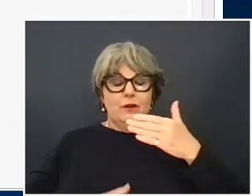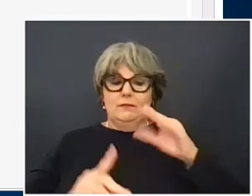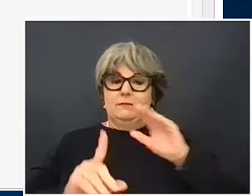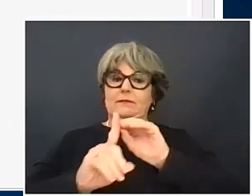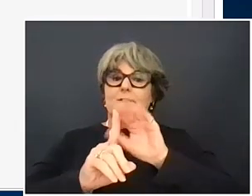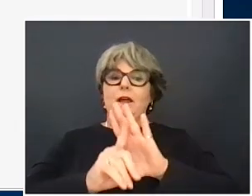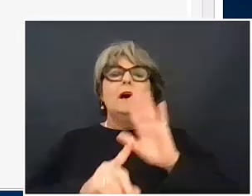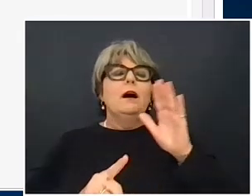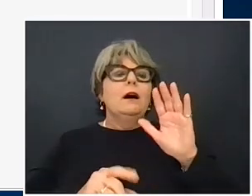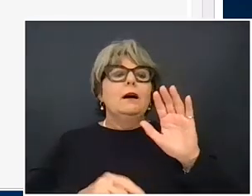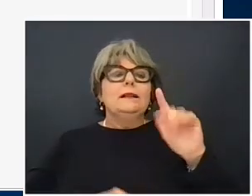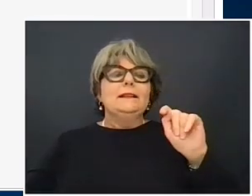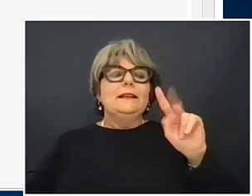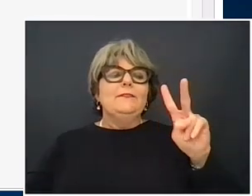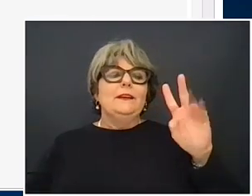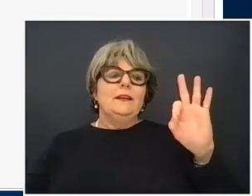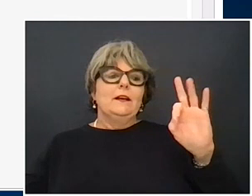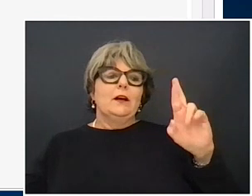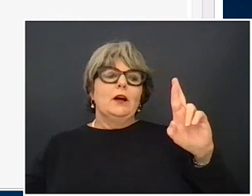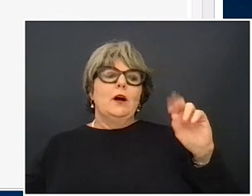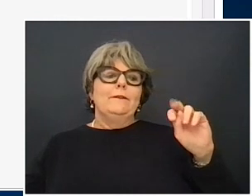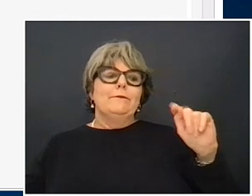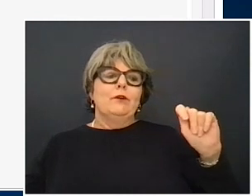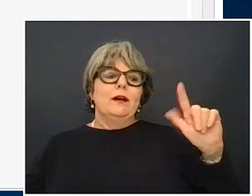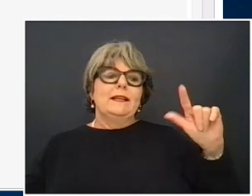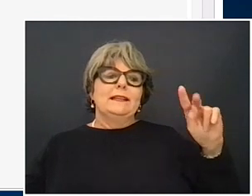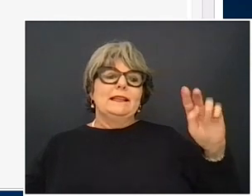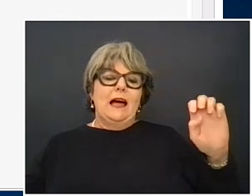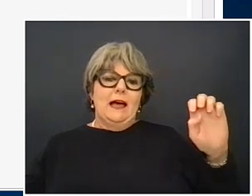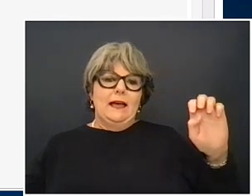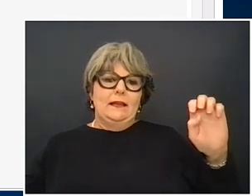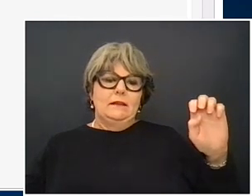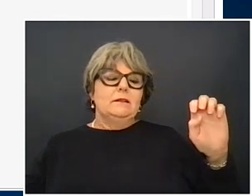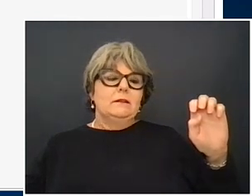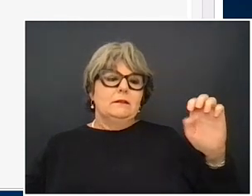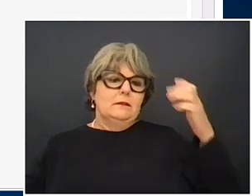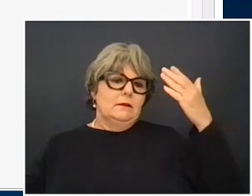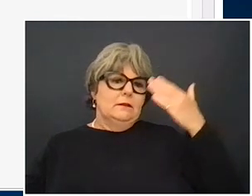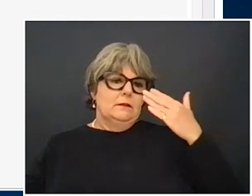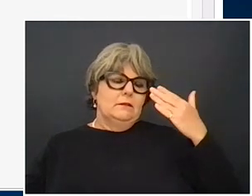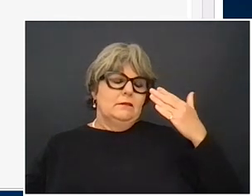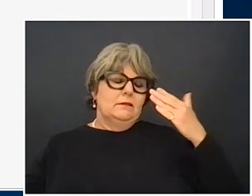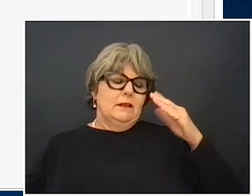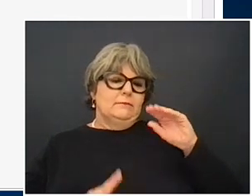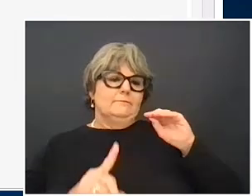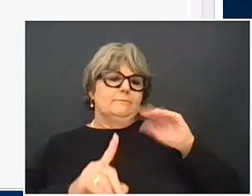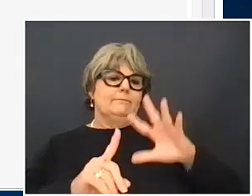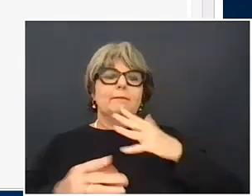ever heard from the particular accreditor in those cases. Thank you. Alright.